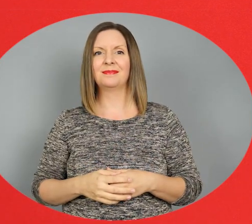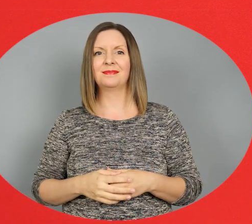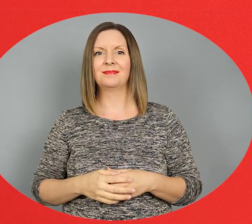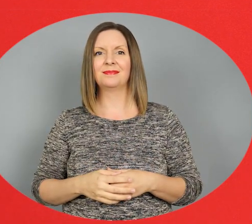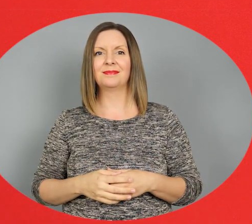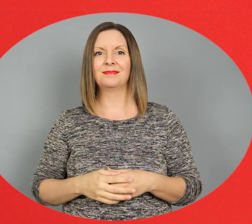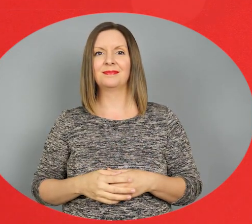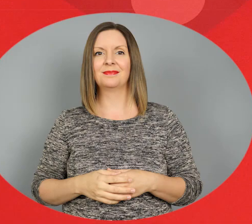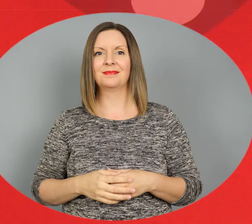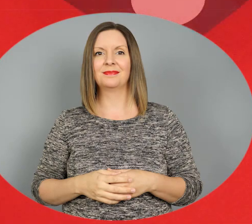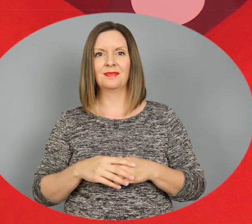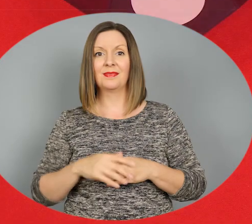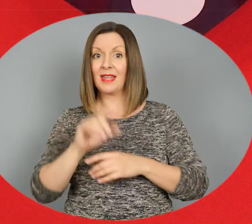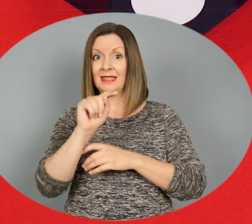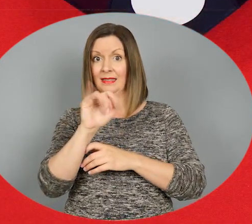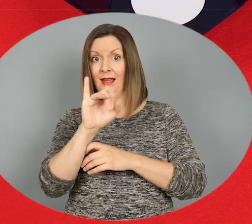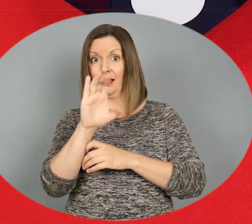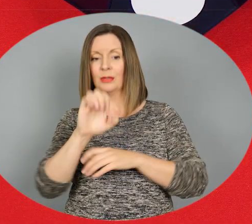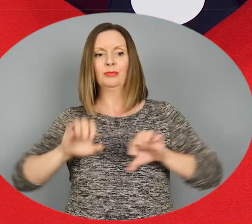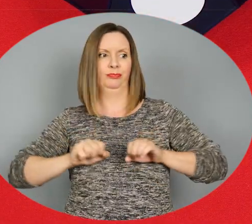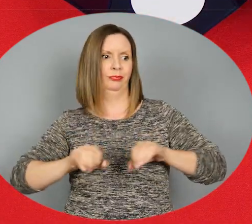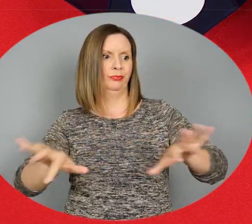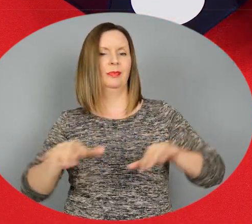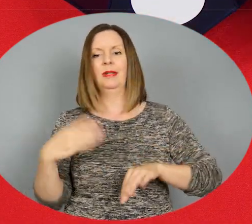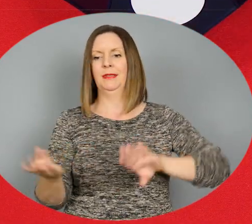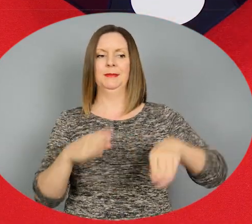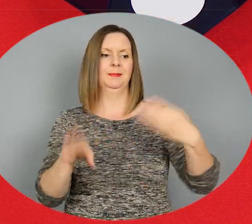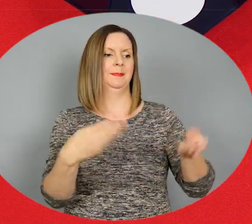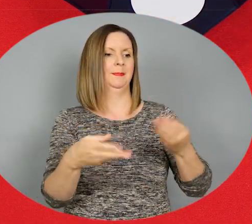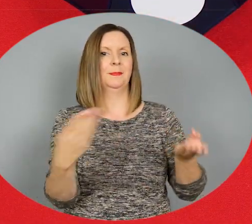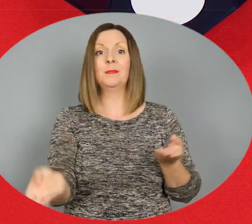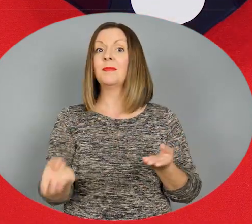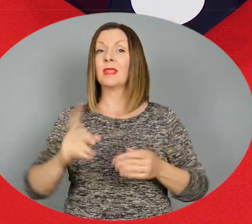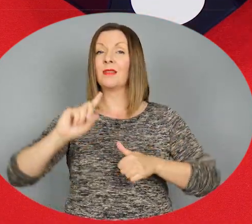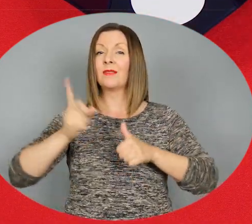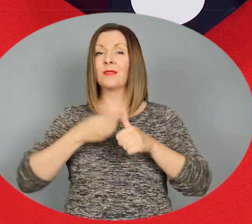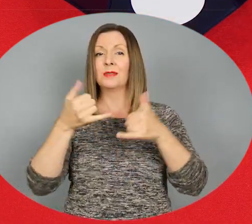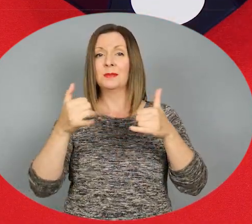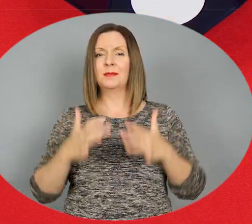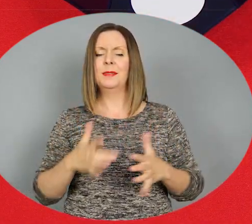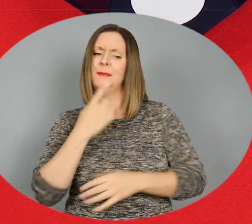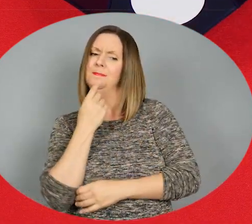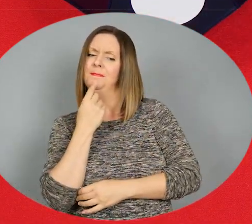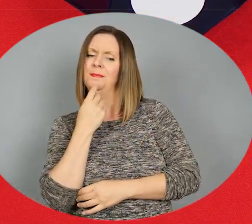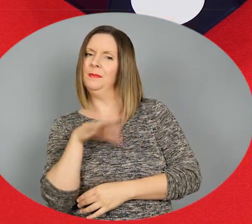of 5 tiles and spread them face up for everyone to see. Then the first player chooses any